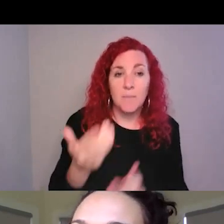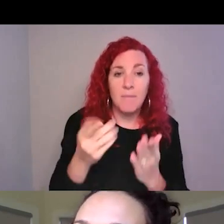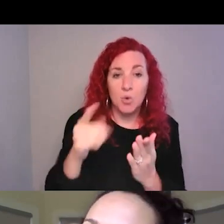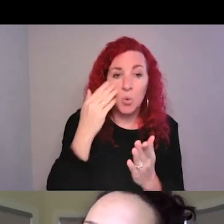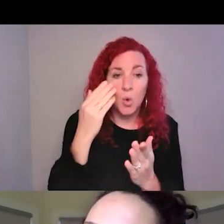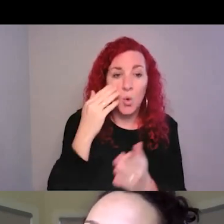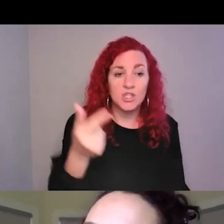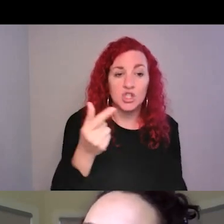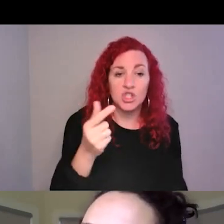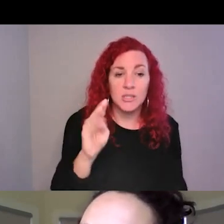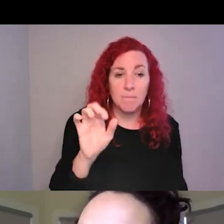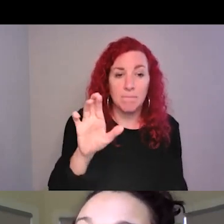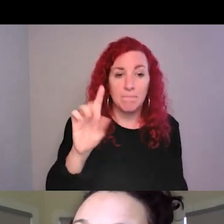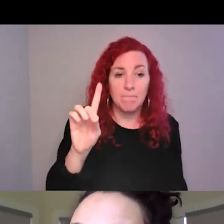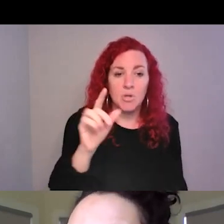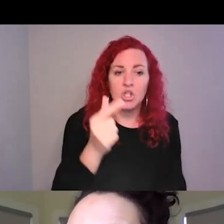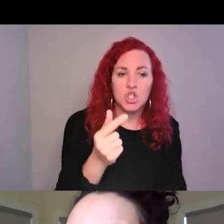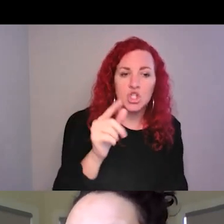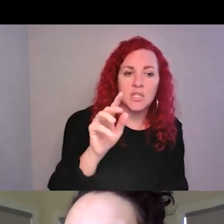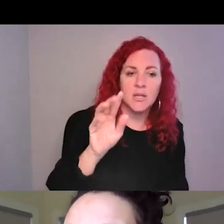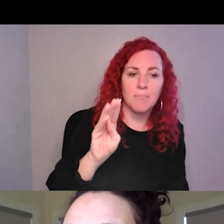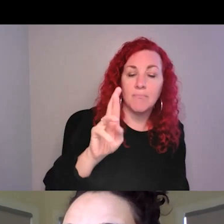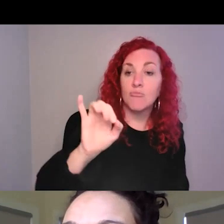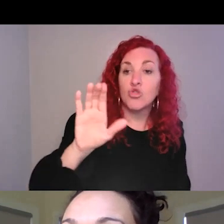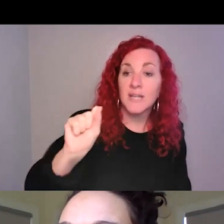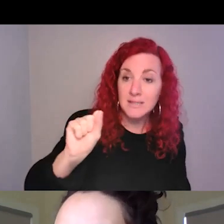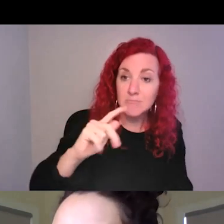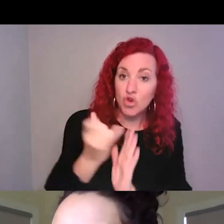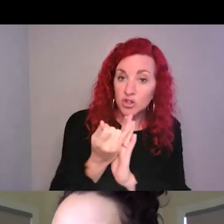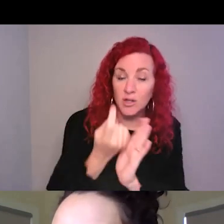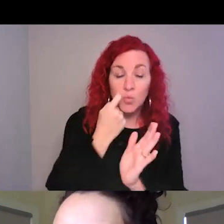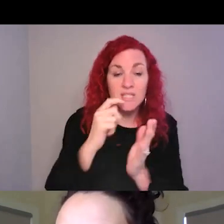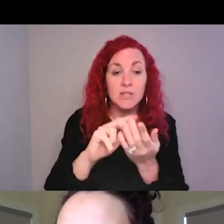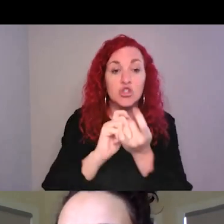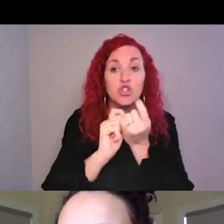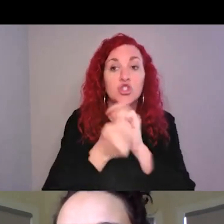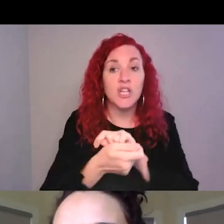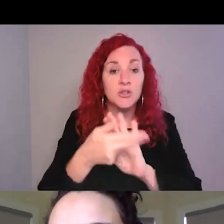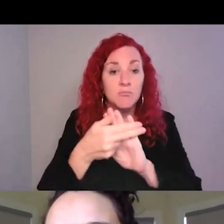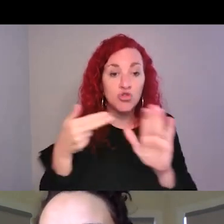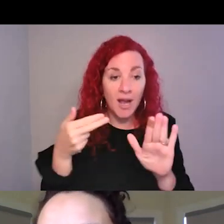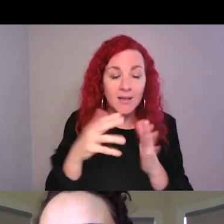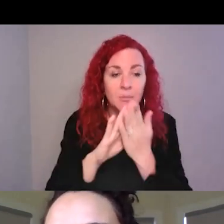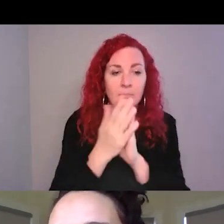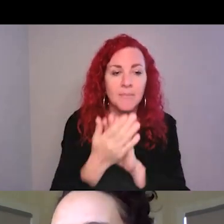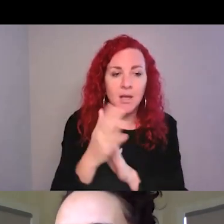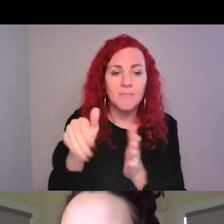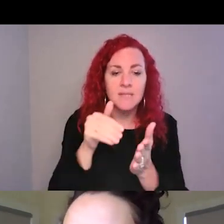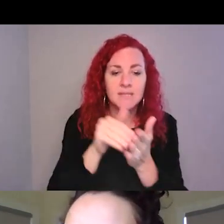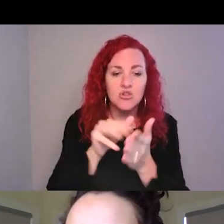WE HAVE REBRANDED IT TO THE CENTRAL CRISIS SYSTEM WAS